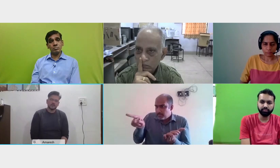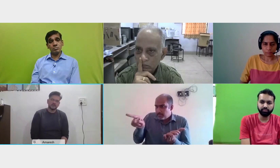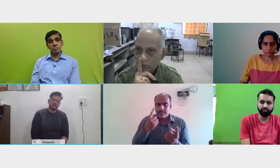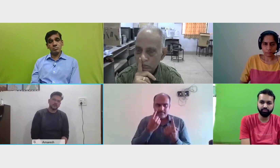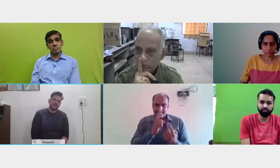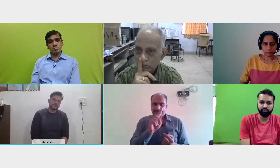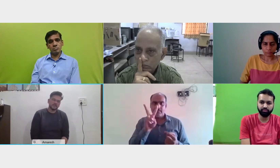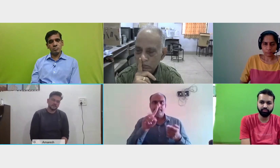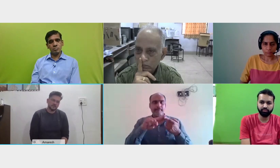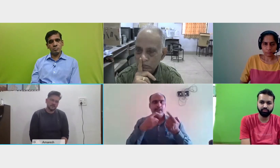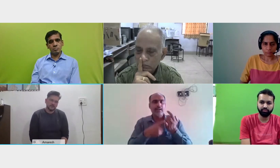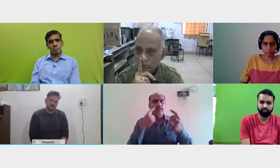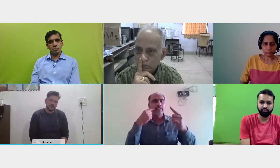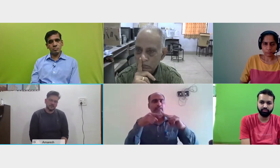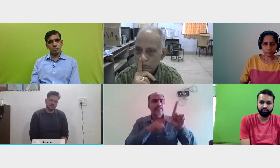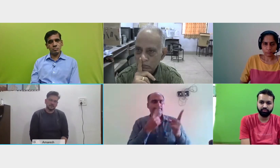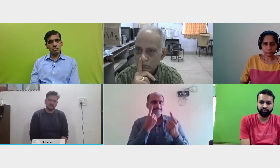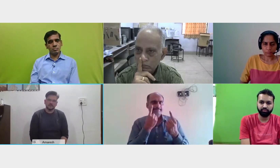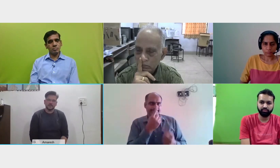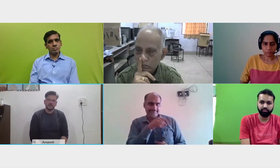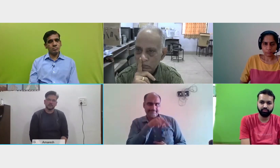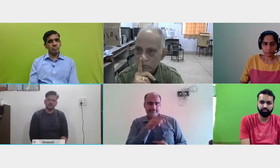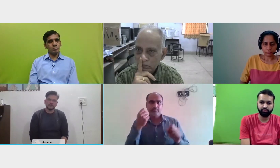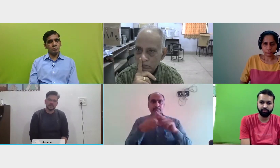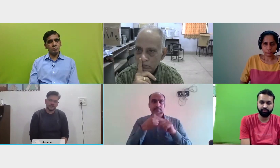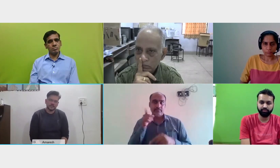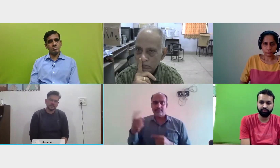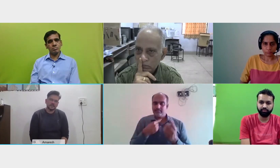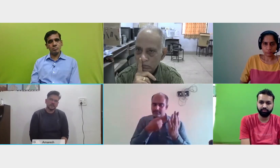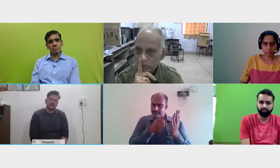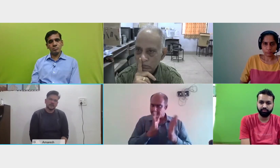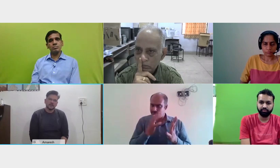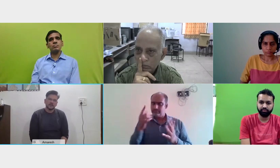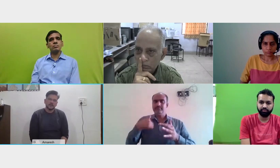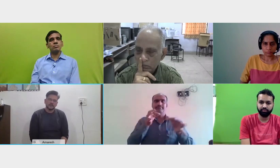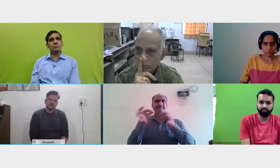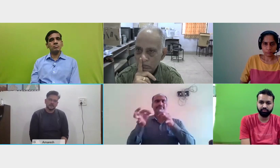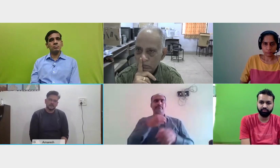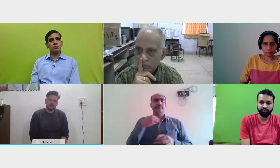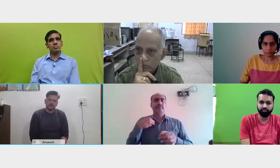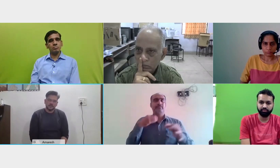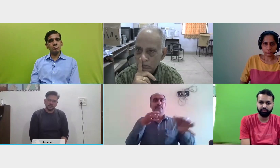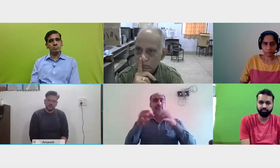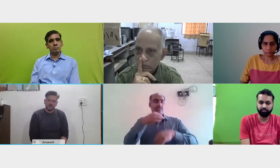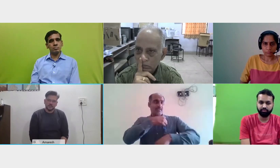and we asked him if the meaning of the particular word was correct and all that kind of work